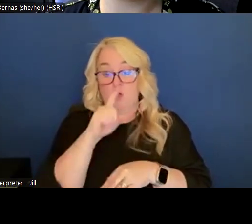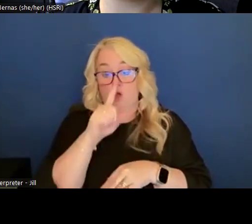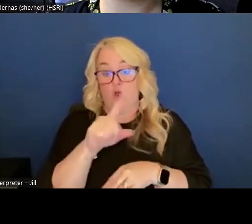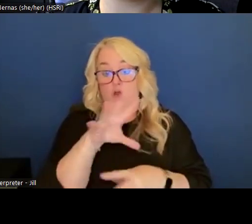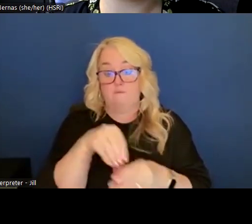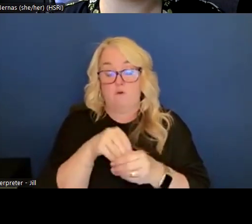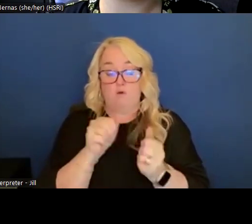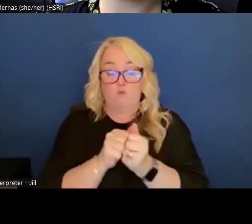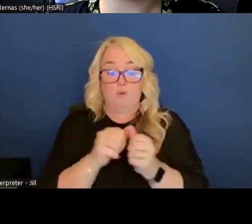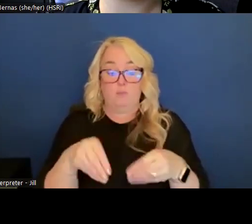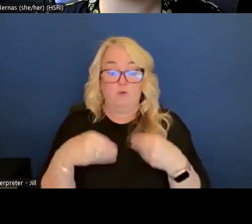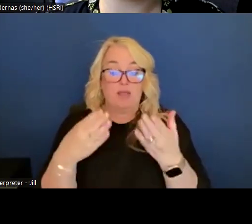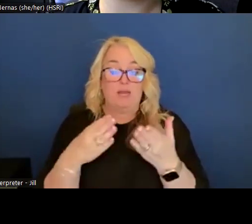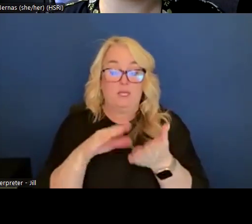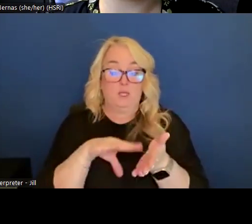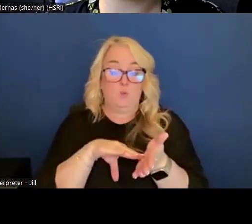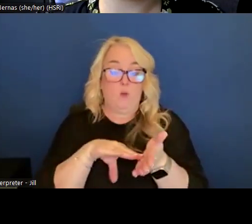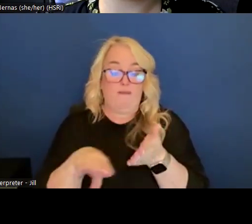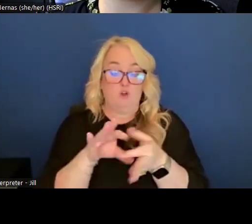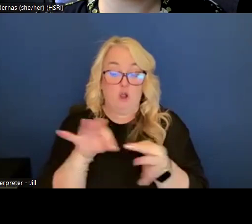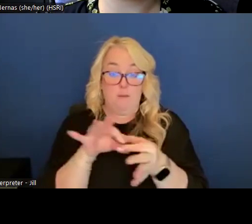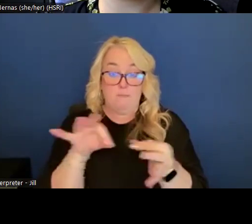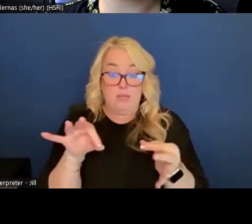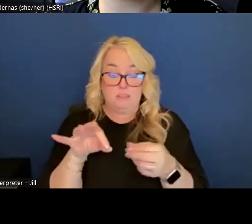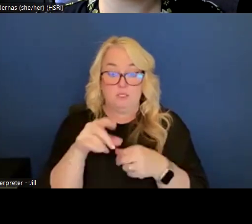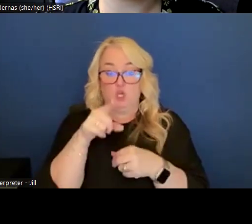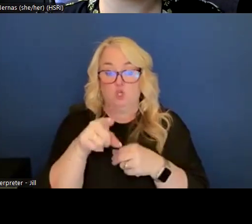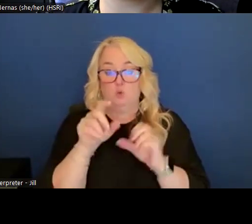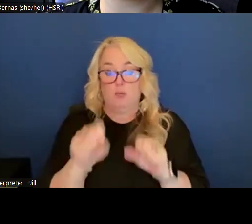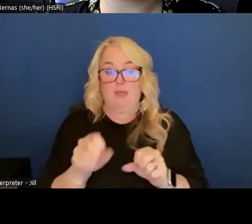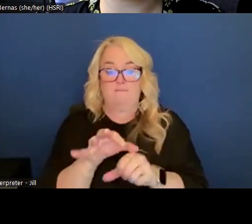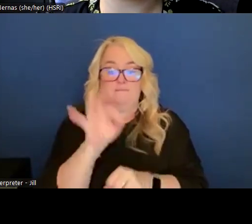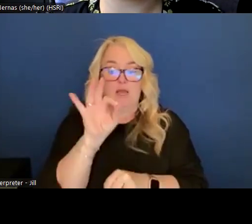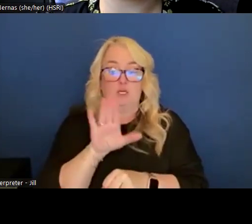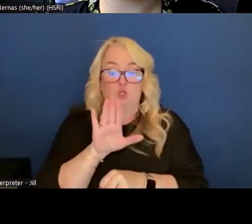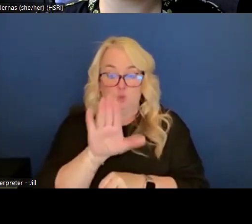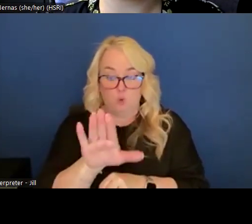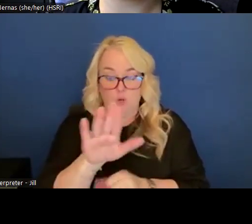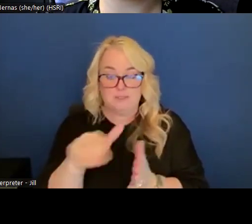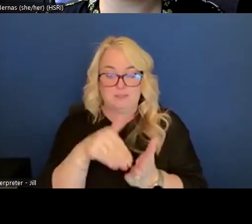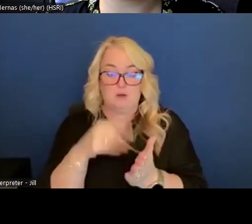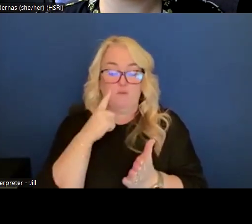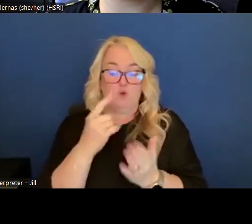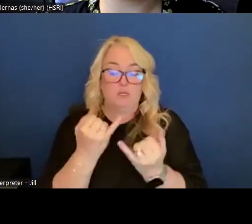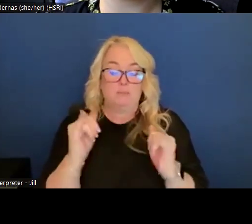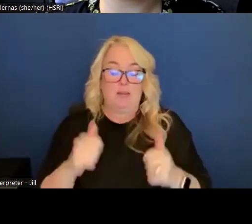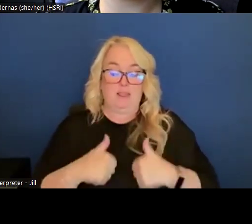waiver comments, and you can find your Centers for Independent Living on the National Council for Independent